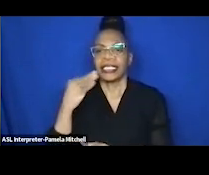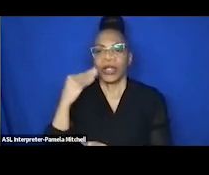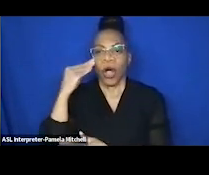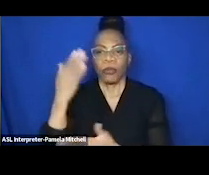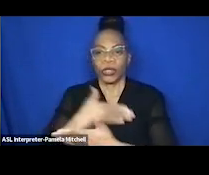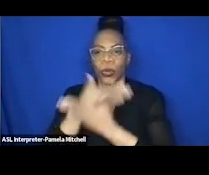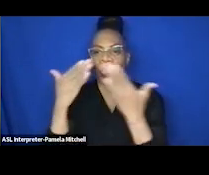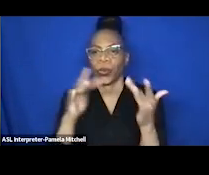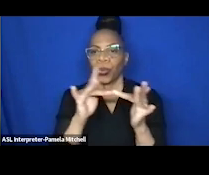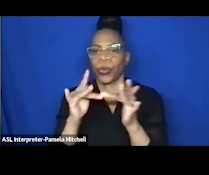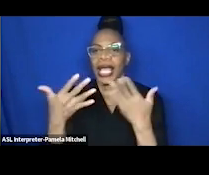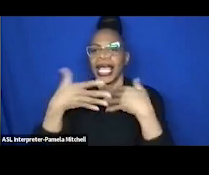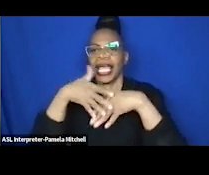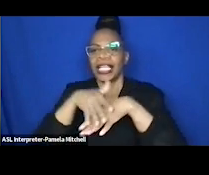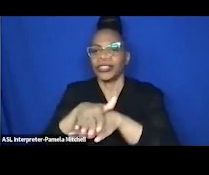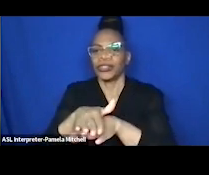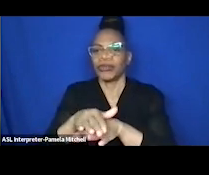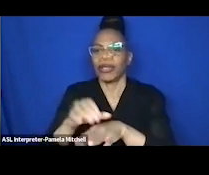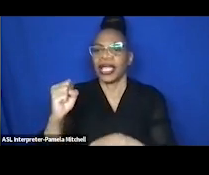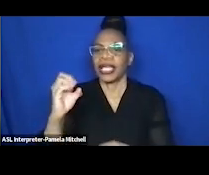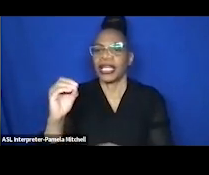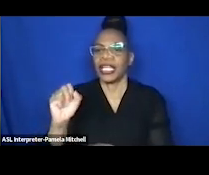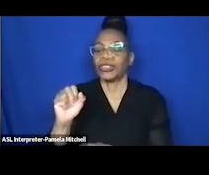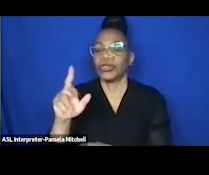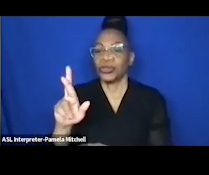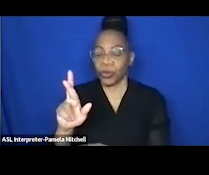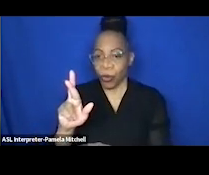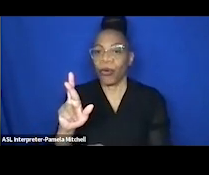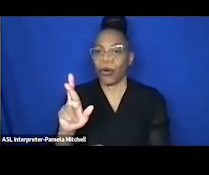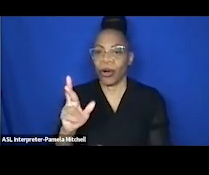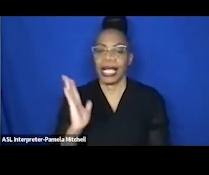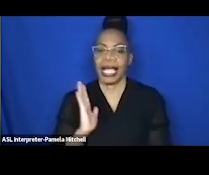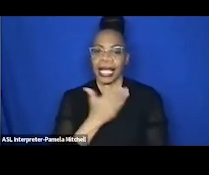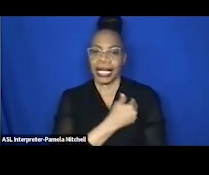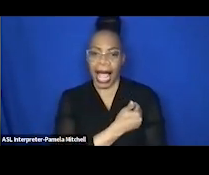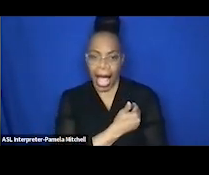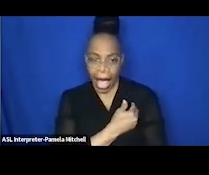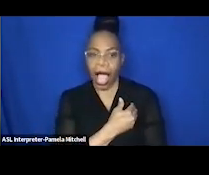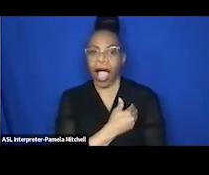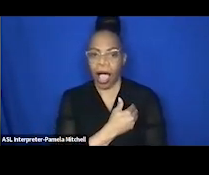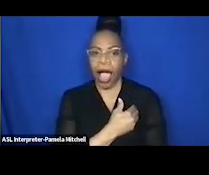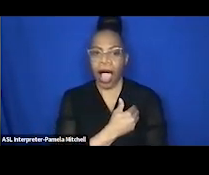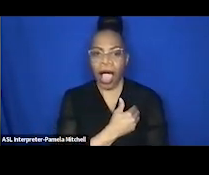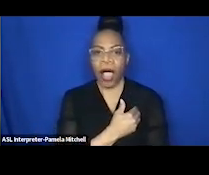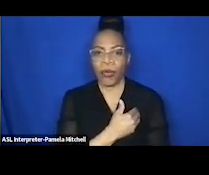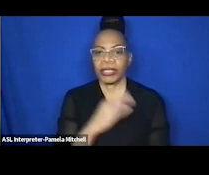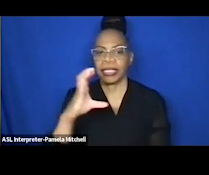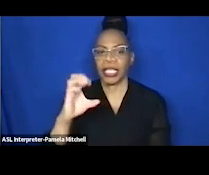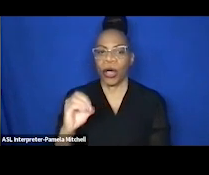into our CoC program funding competition. And then as a result, how SOAR has been integrated